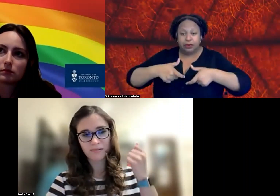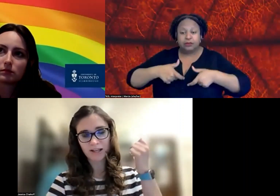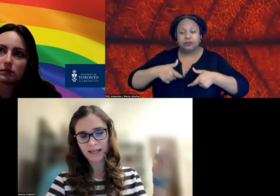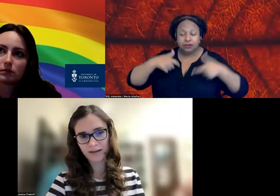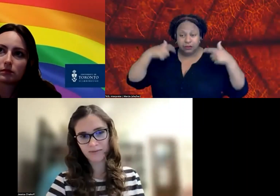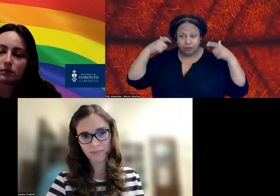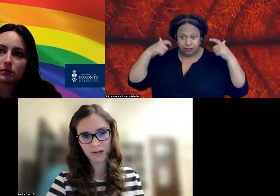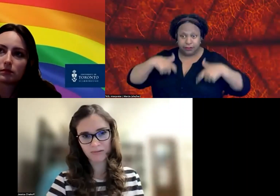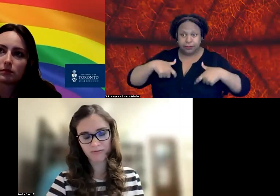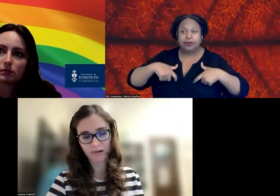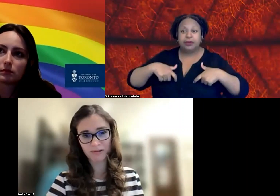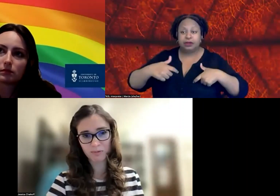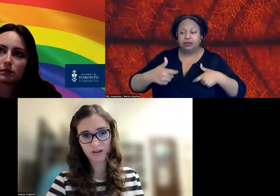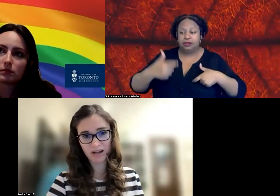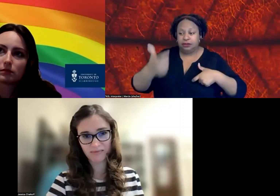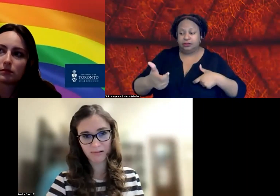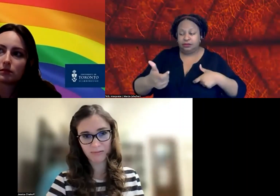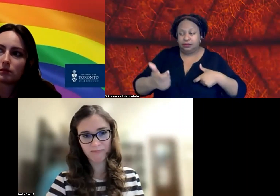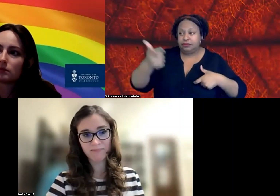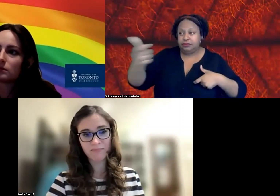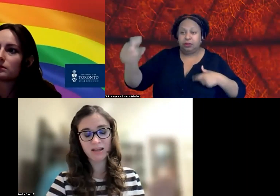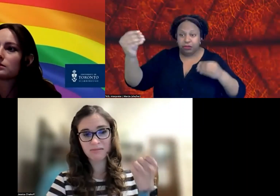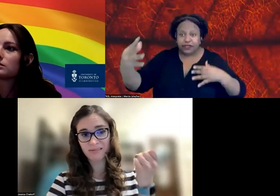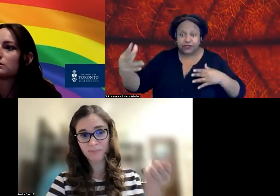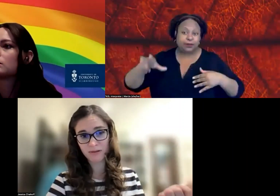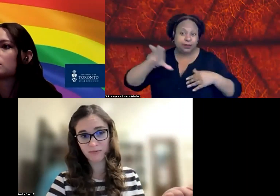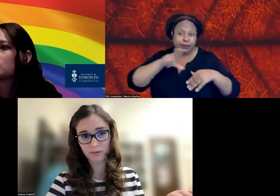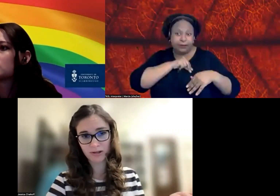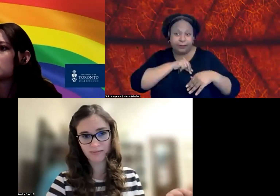So I would hand that microphone to the professor, and they would speak through it.